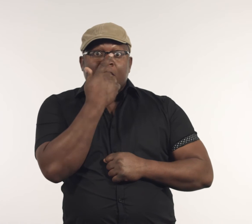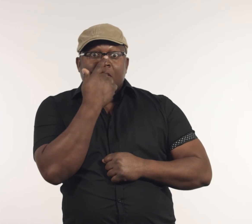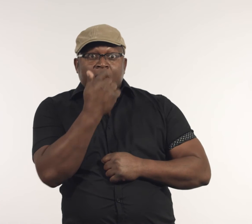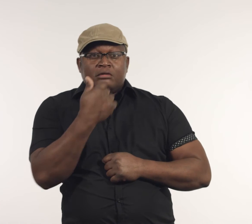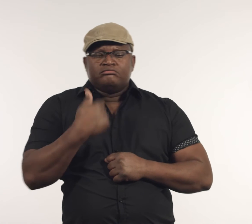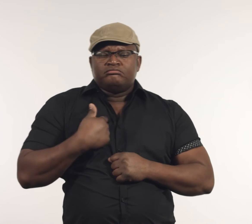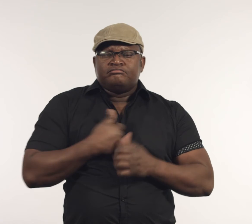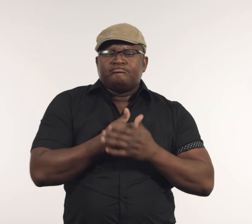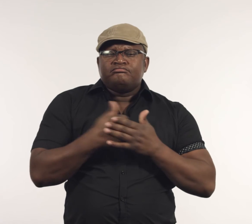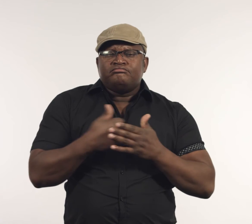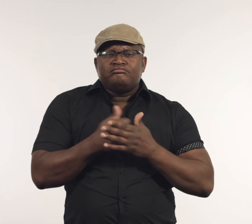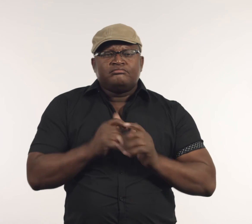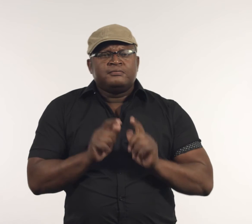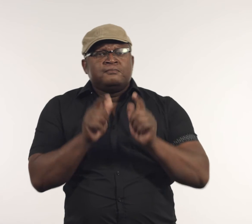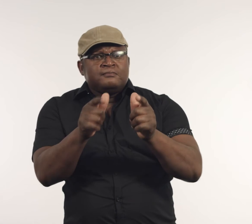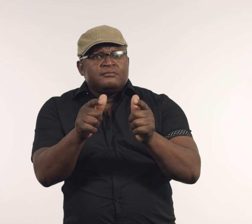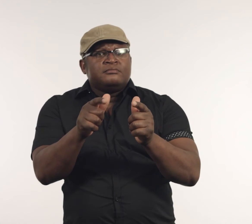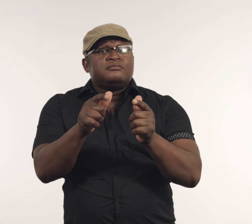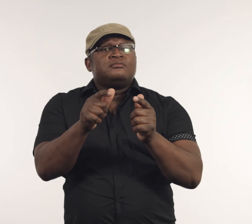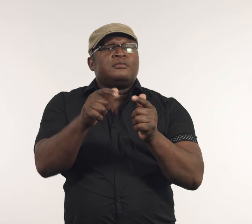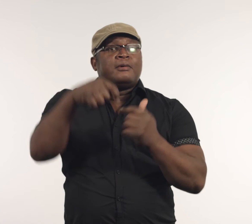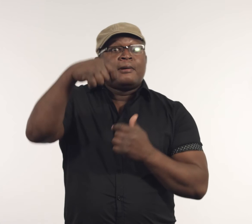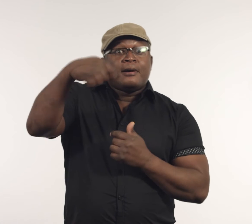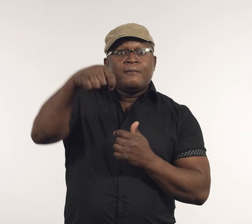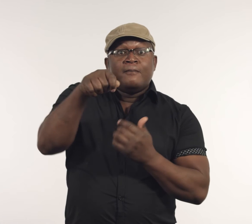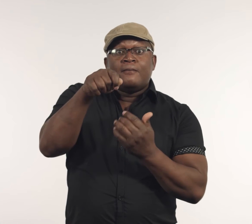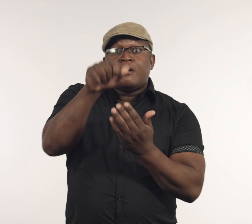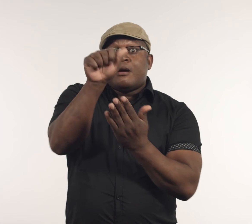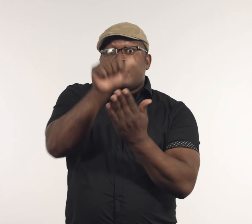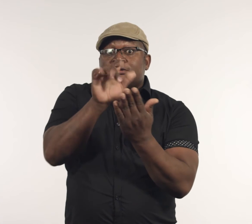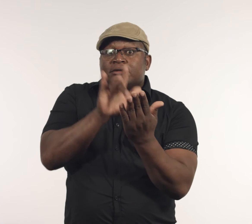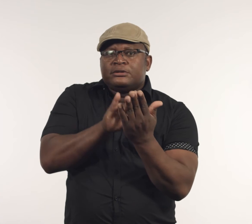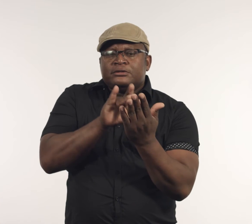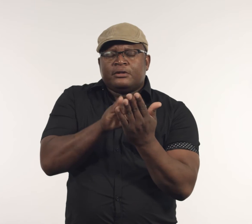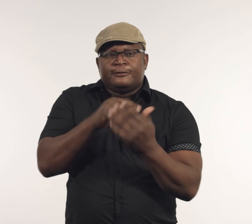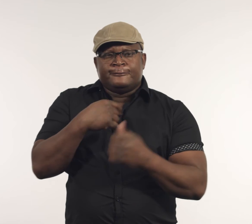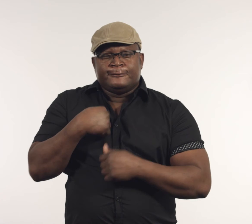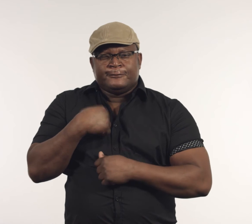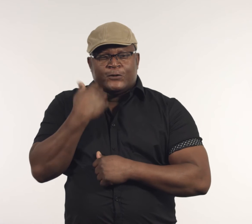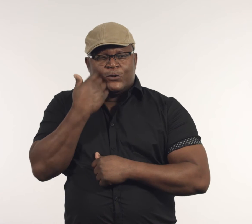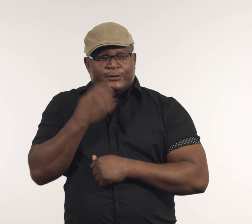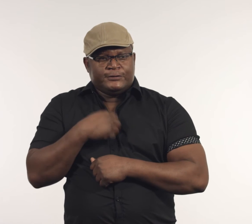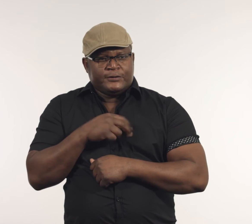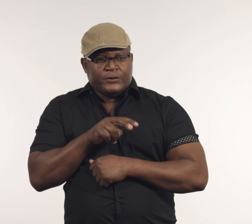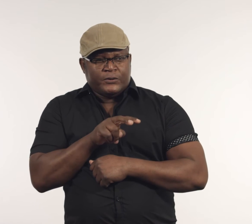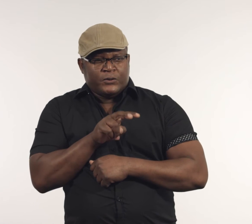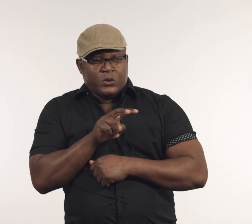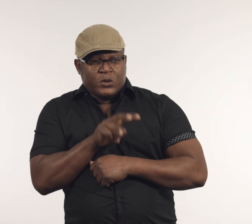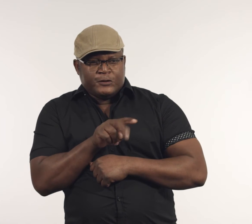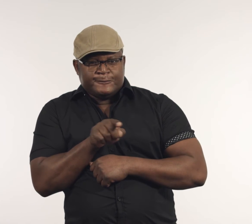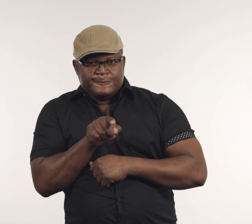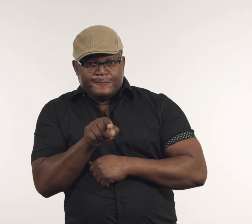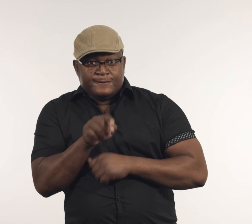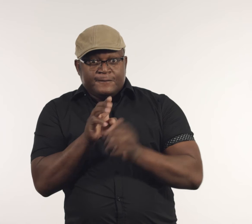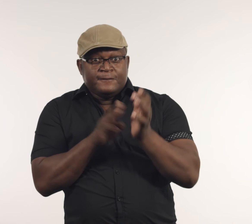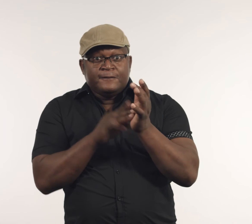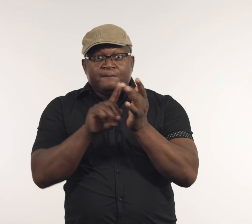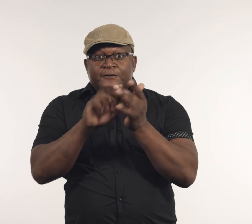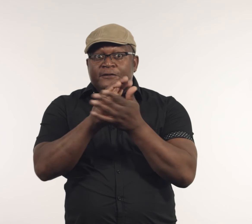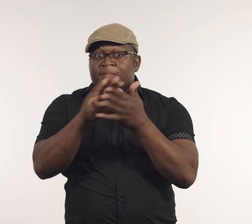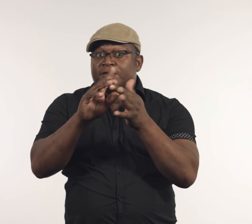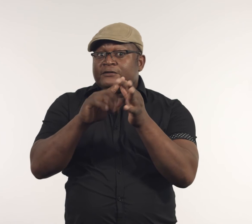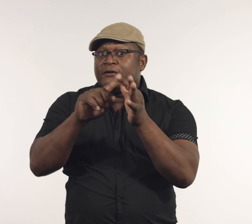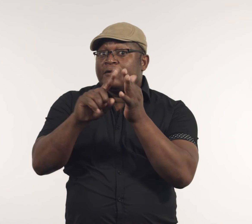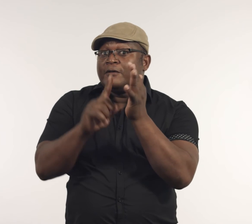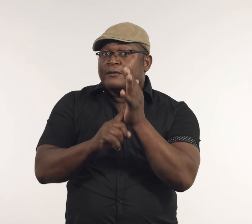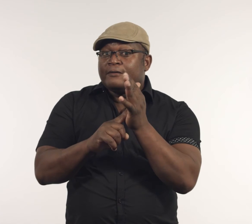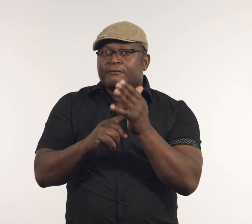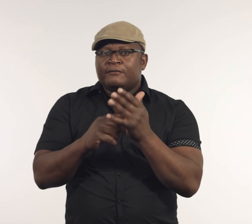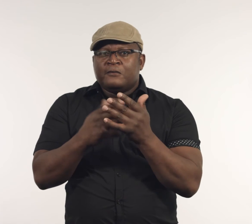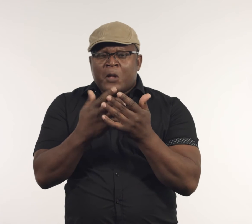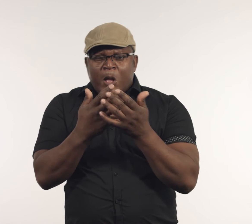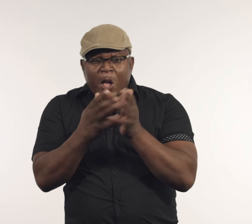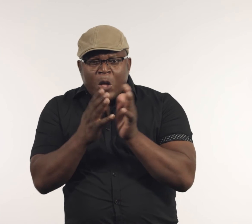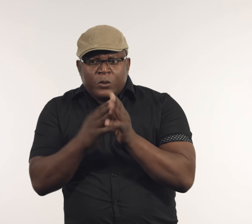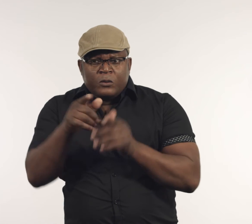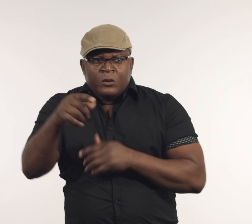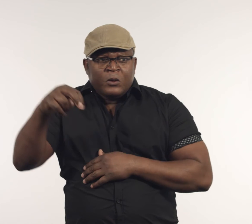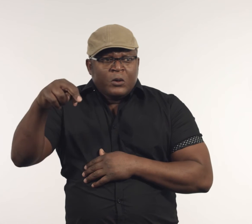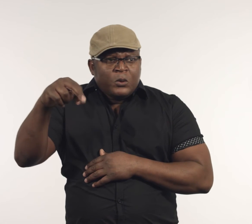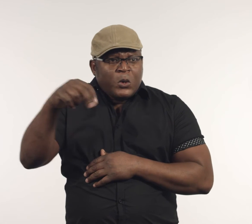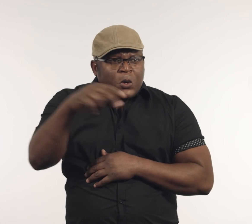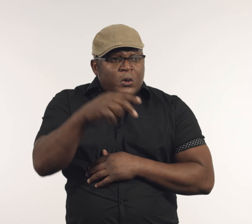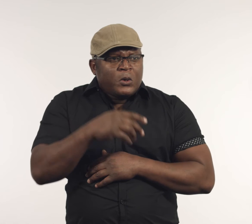‘The good thing is I could see Michael walking around the Arts Centre.